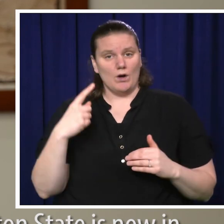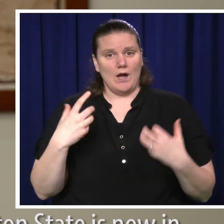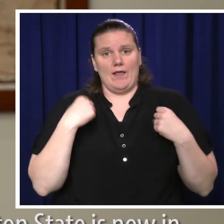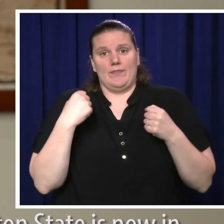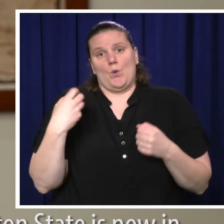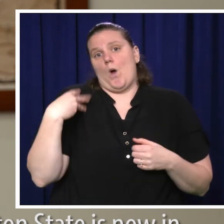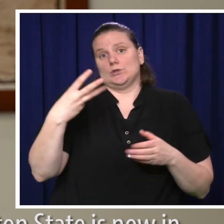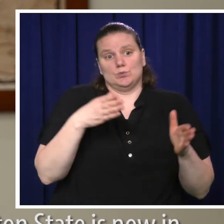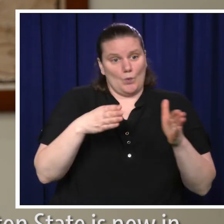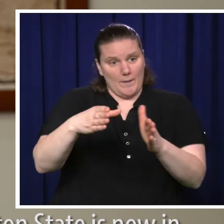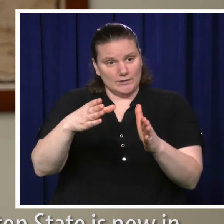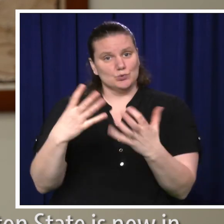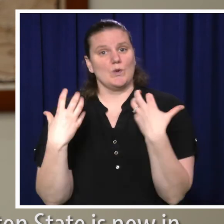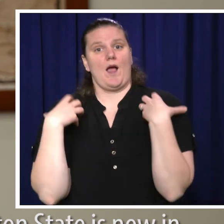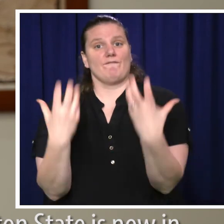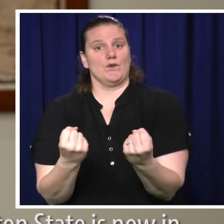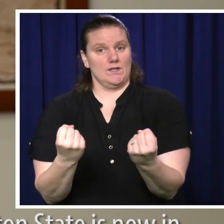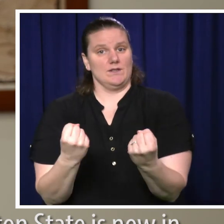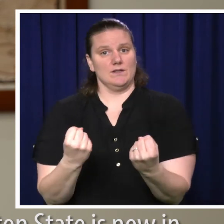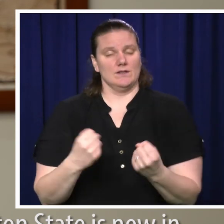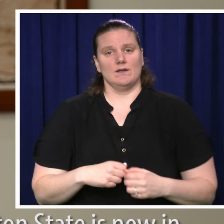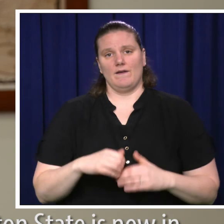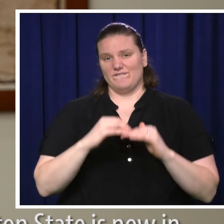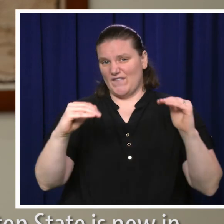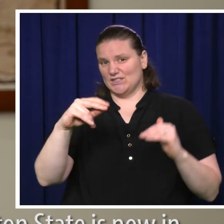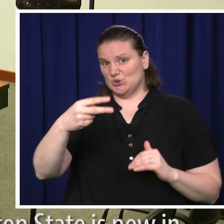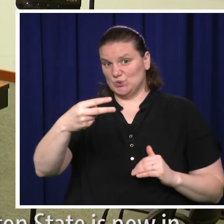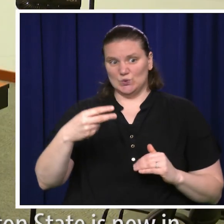Phase 2 of the state's healthy Washington road map to recovery.